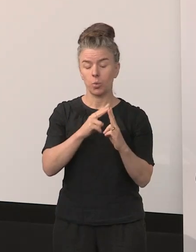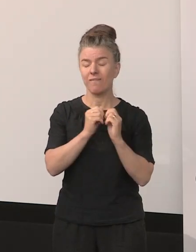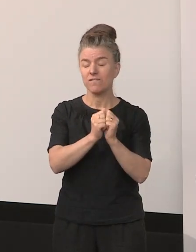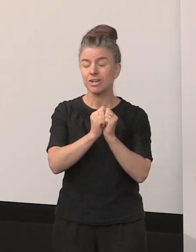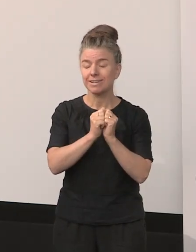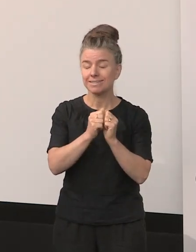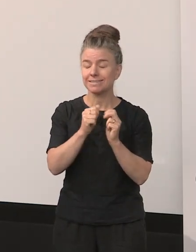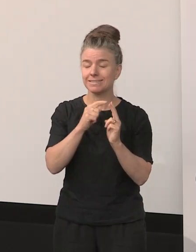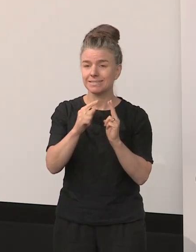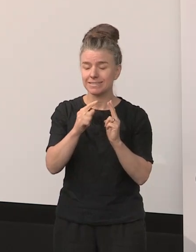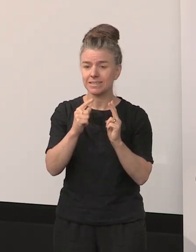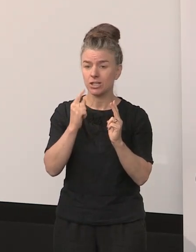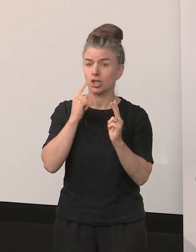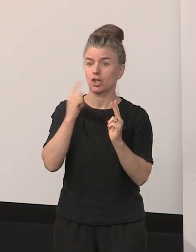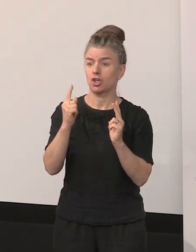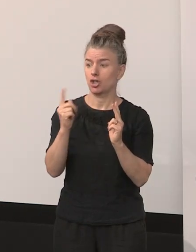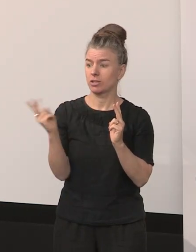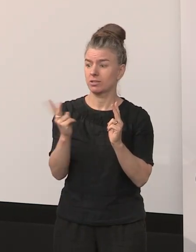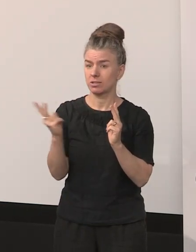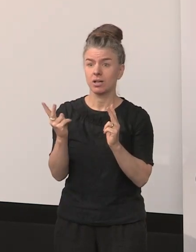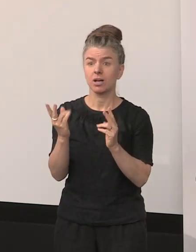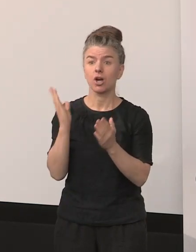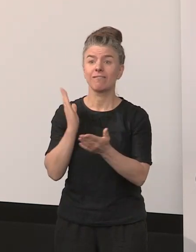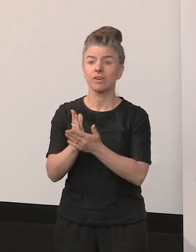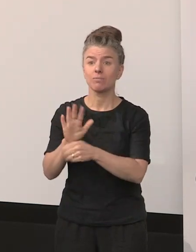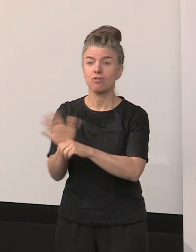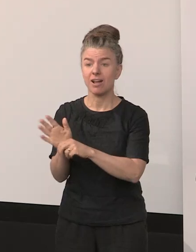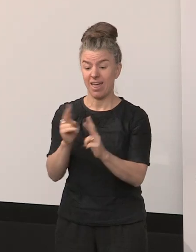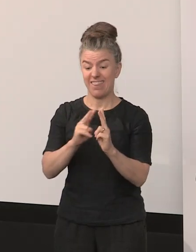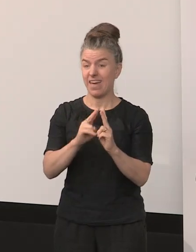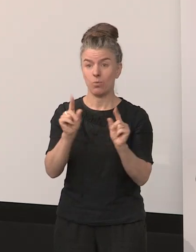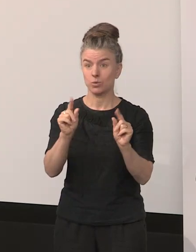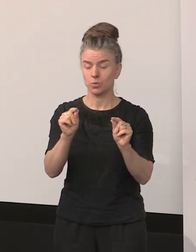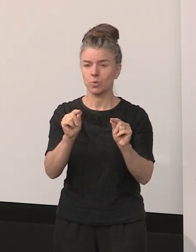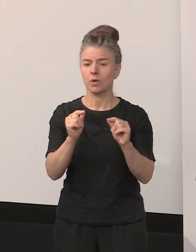And those two friends, upon